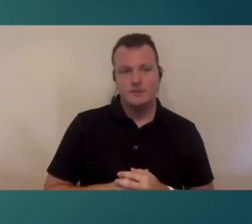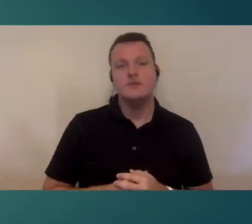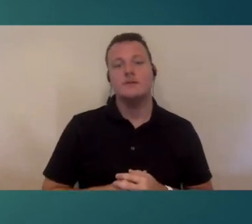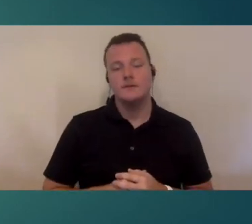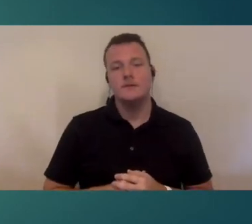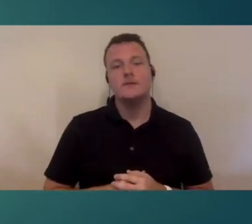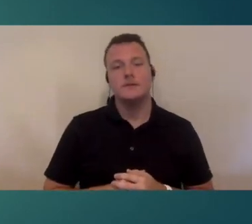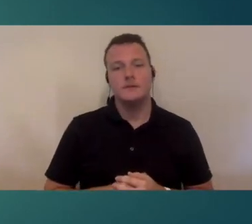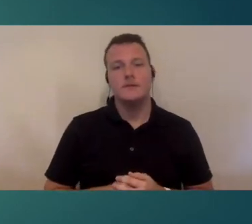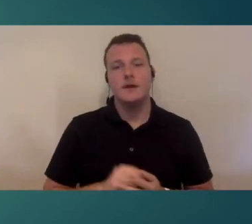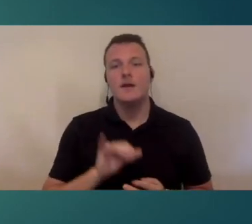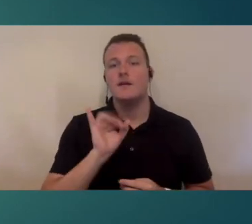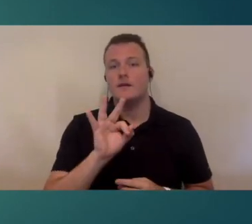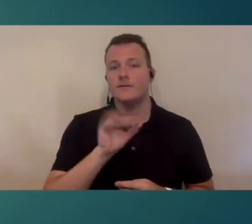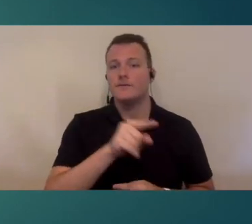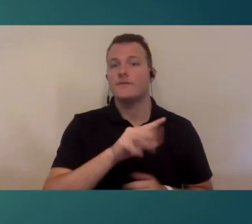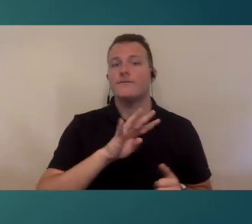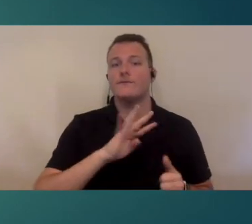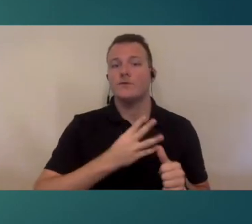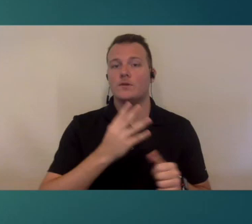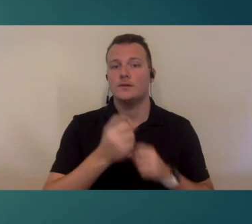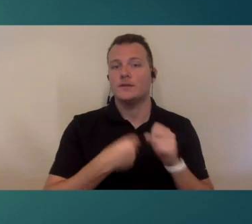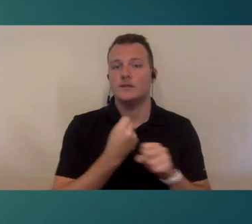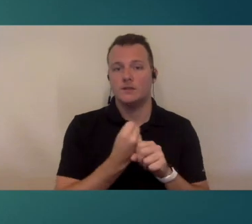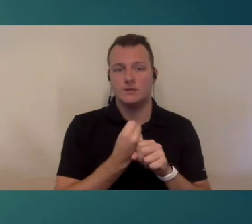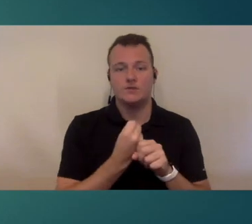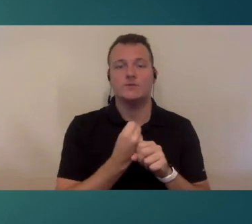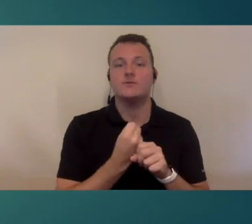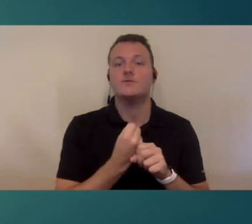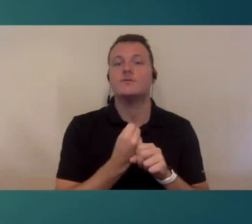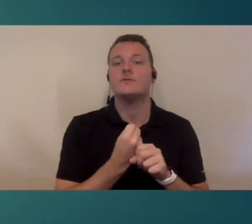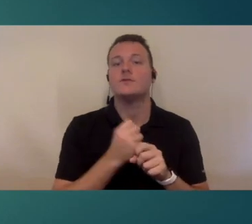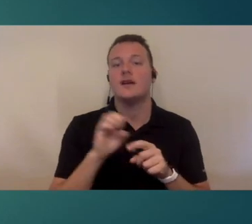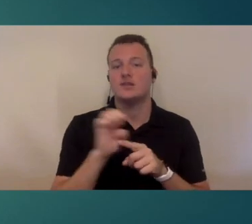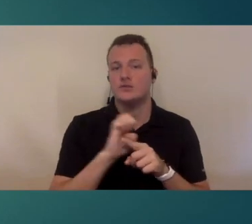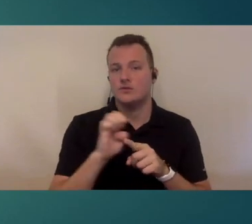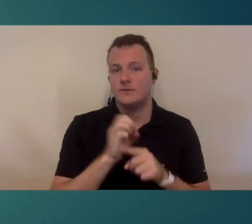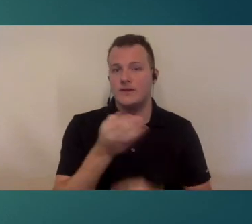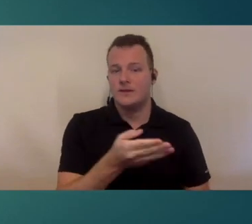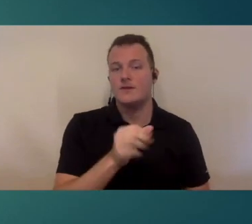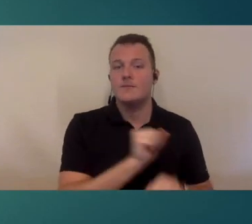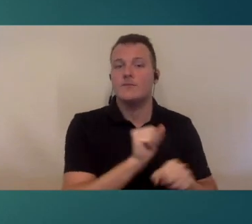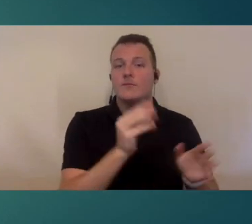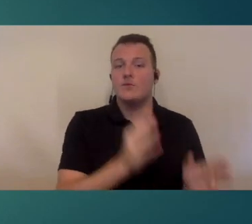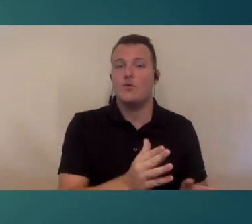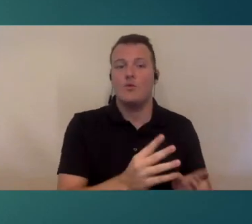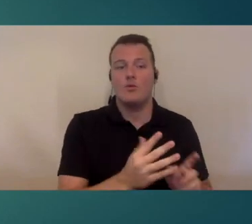because if you've been a fourth-year at a place, the employer already knows you